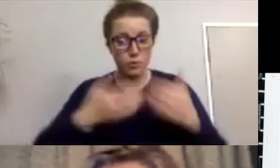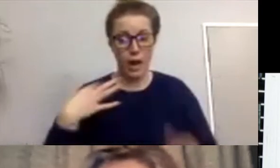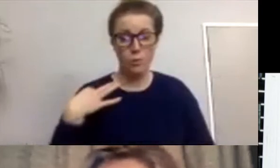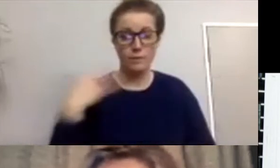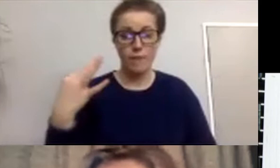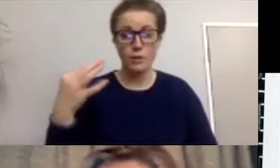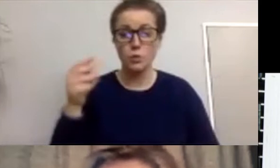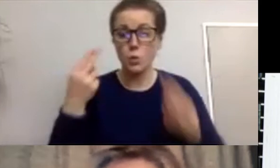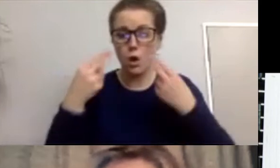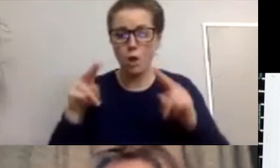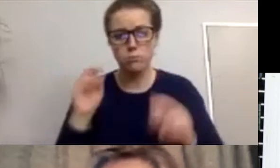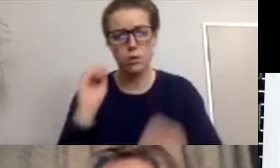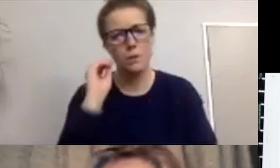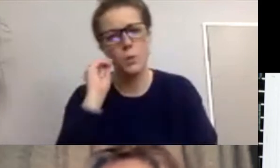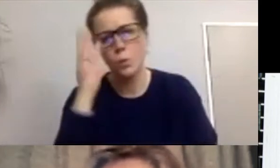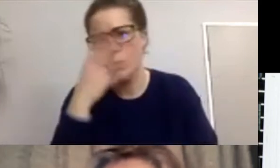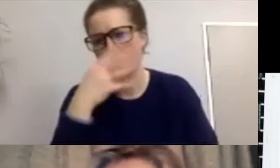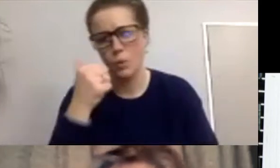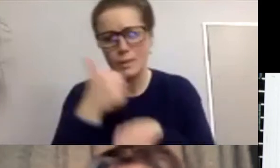and it was beautifully set up